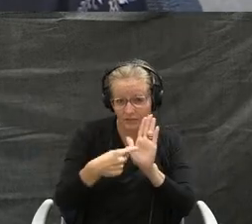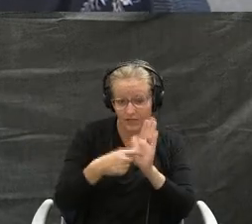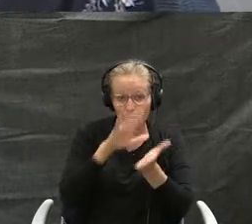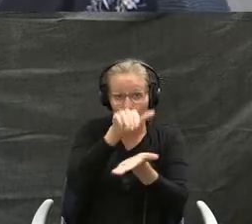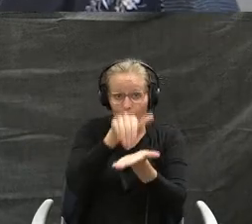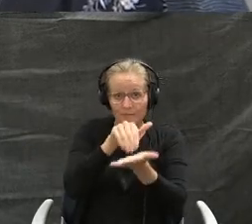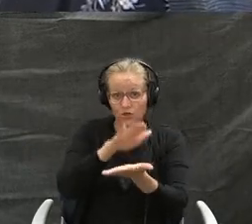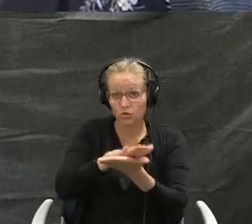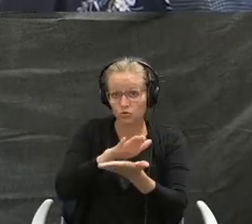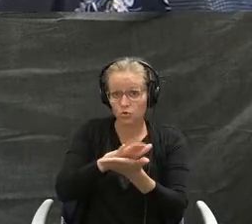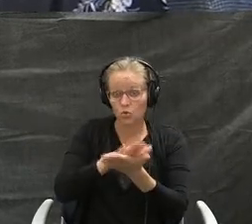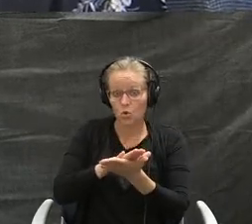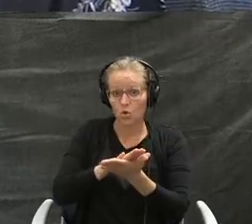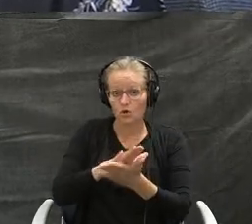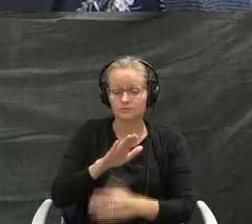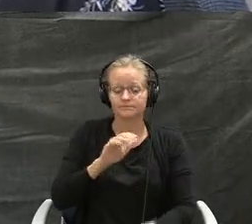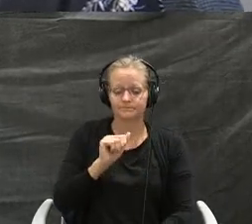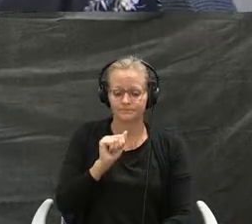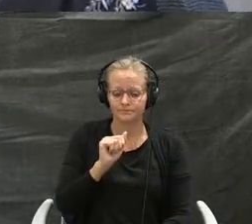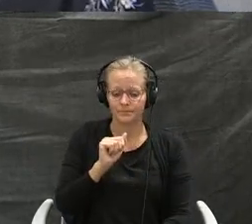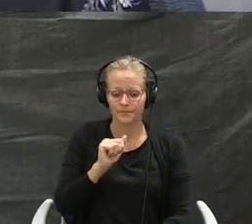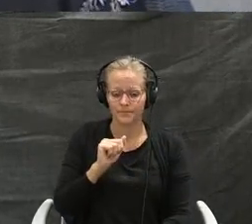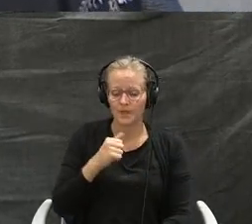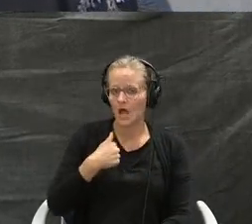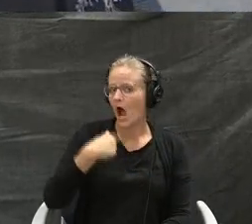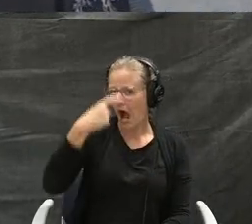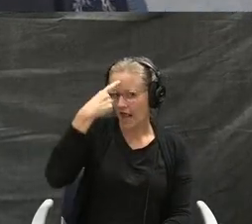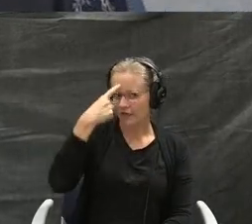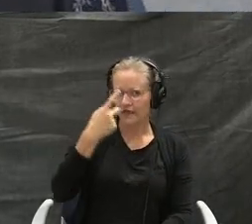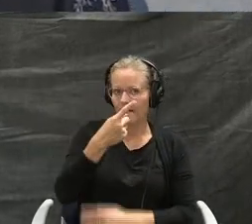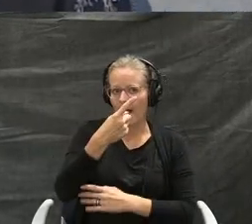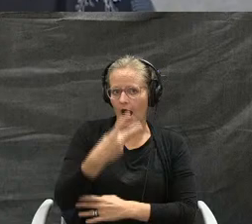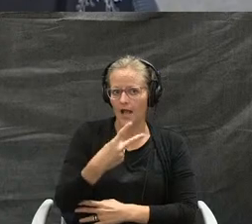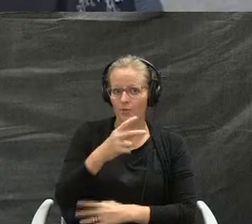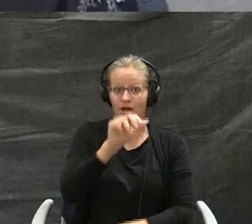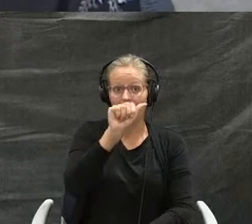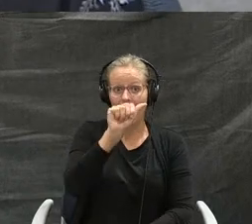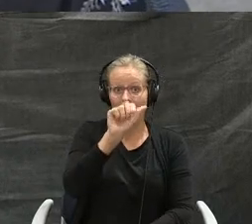Number one, I like hybrid a or E if we're OK with 50% in school